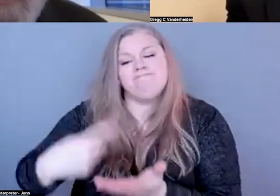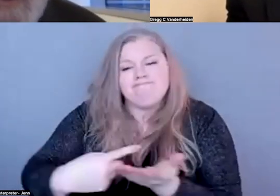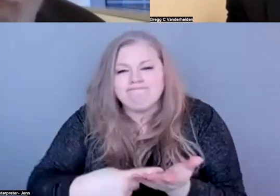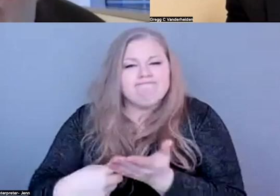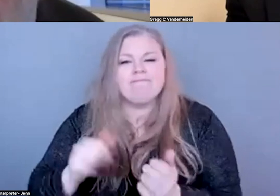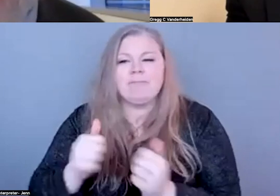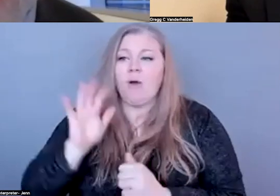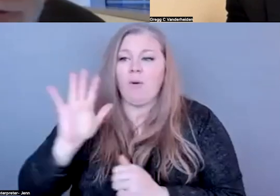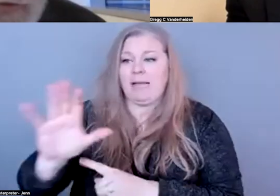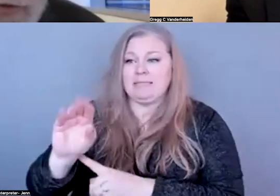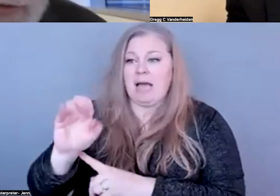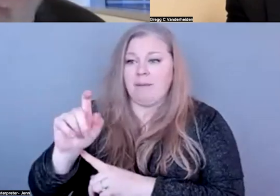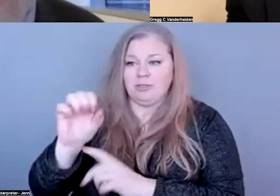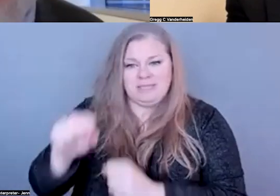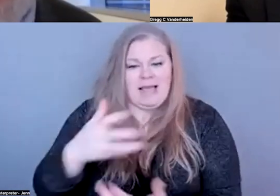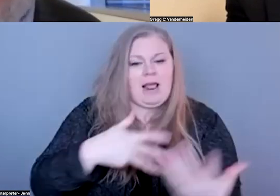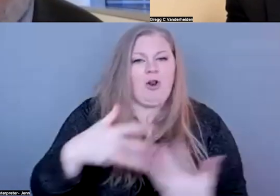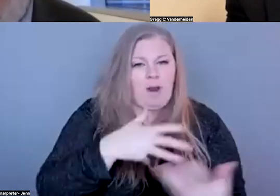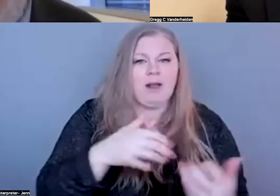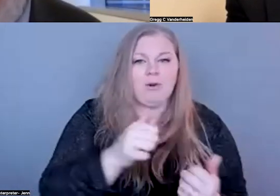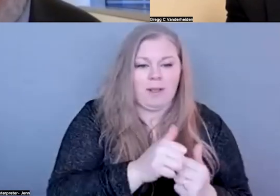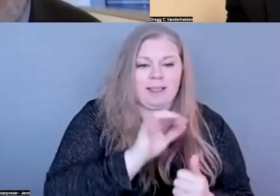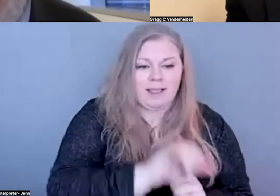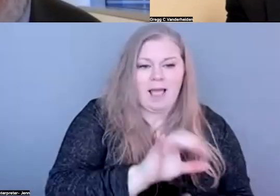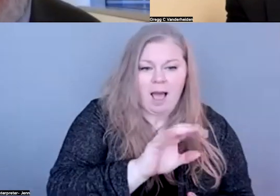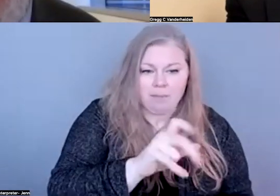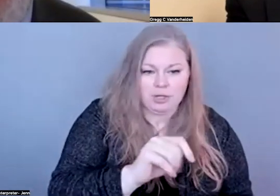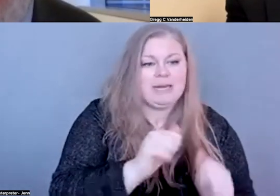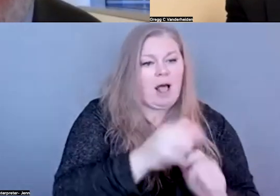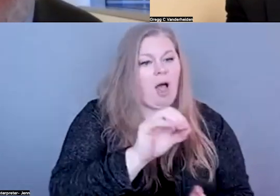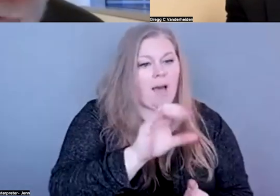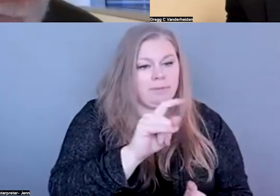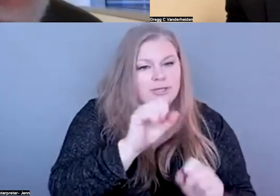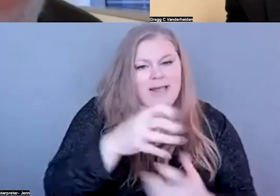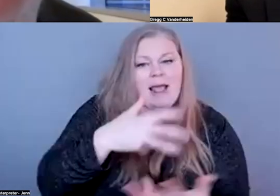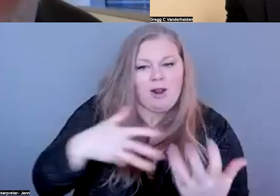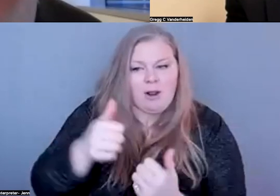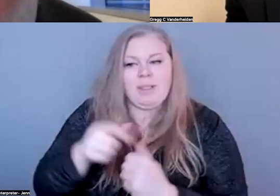could interact with people, where people can interact with them in an immersive kind of way.